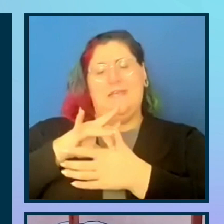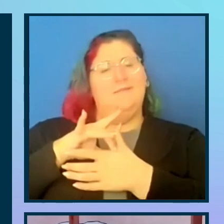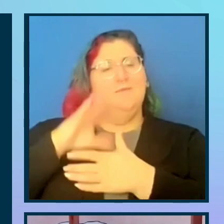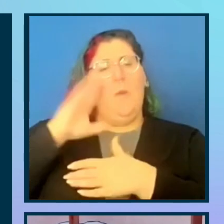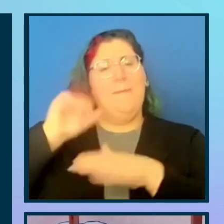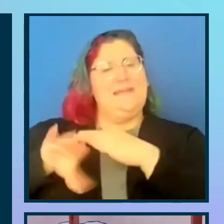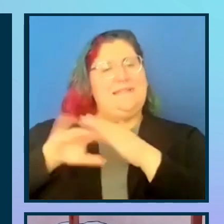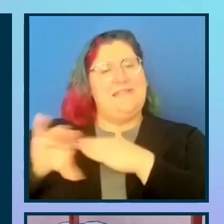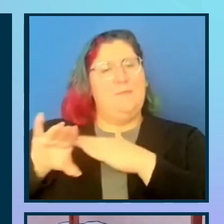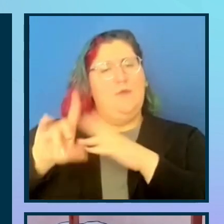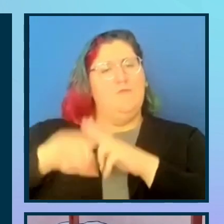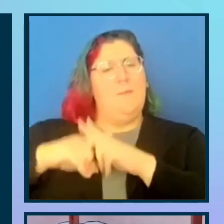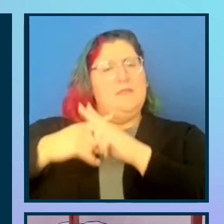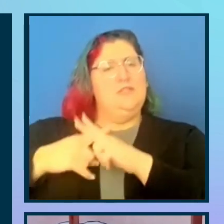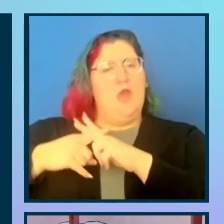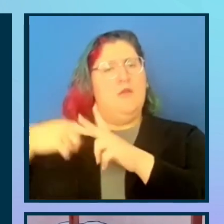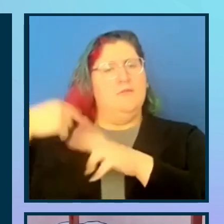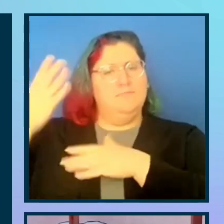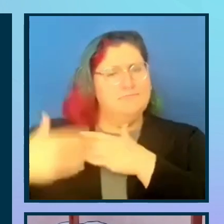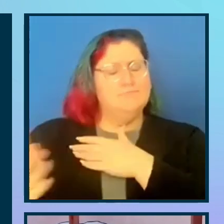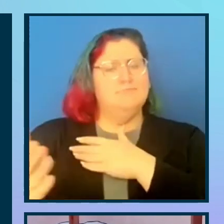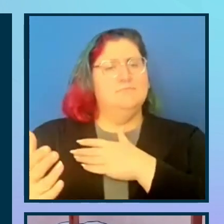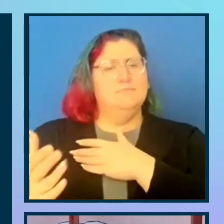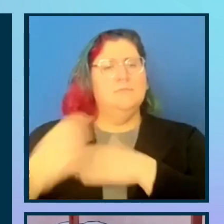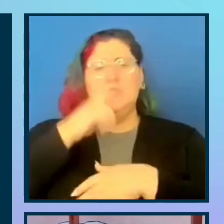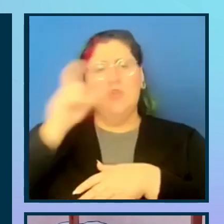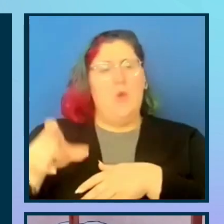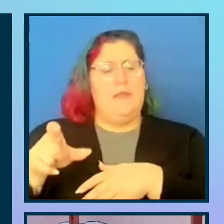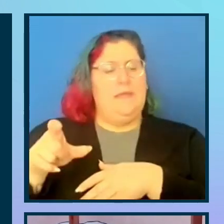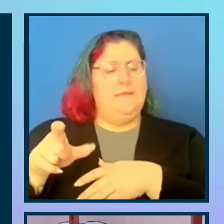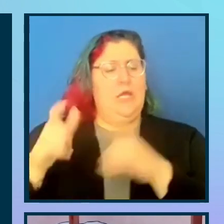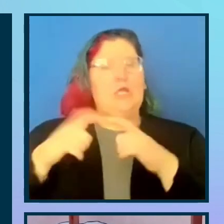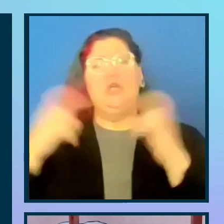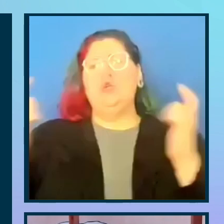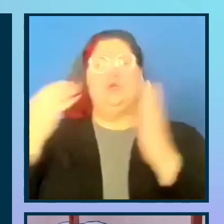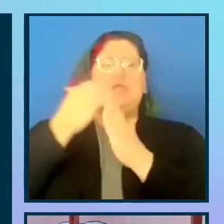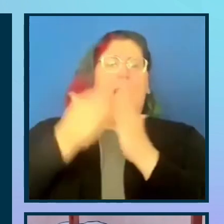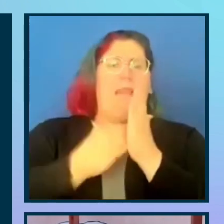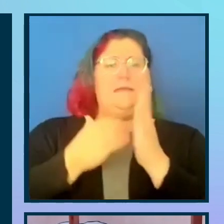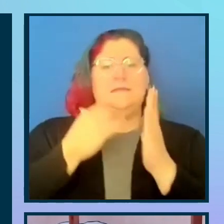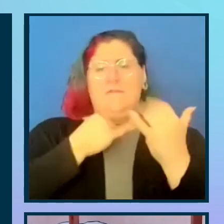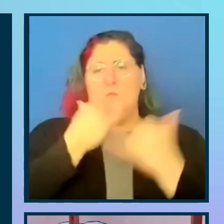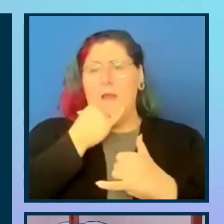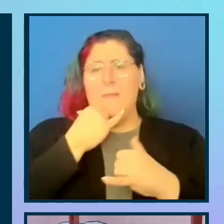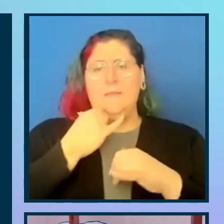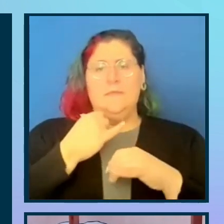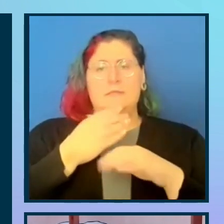"a huge list of defects "at release after an audit and go back